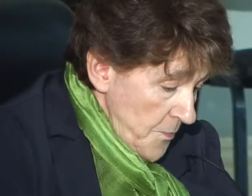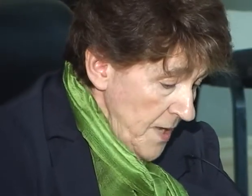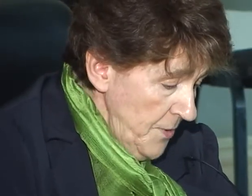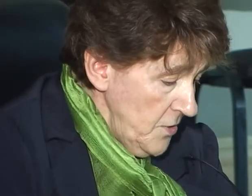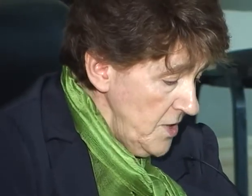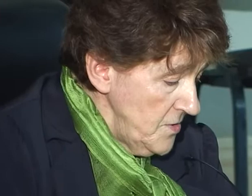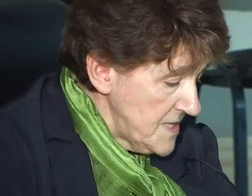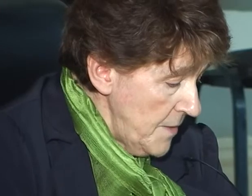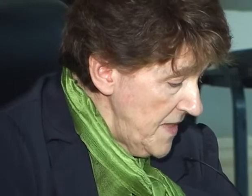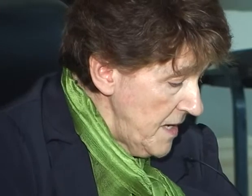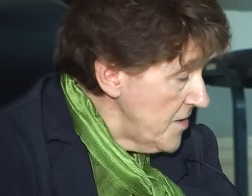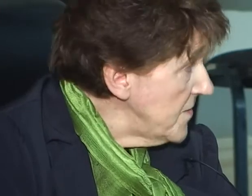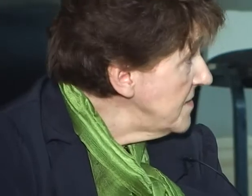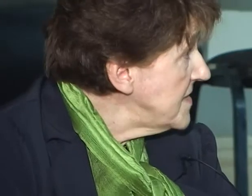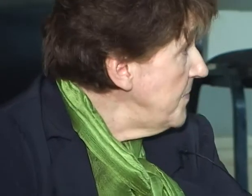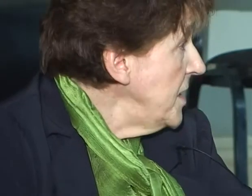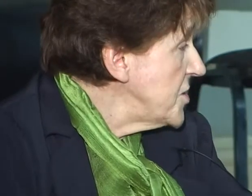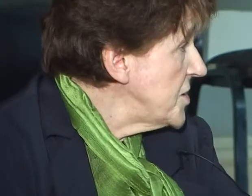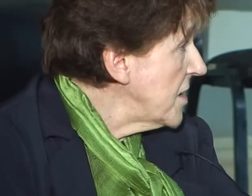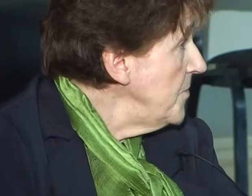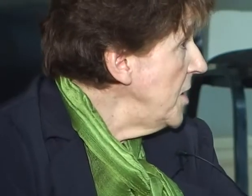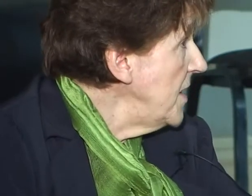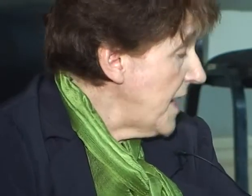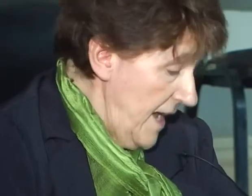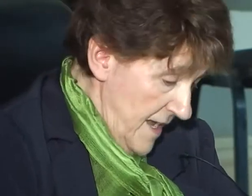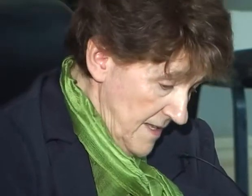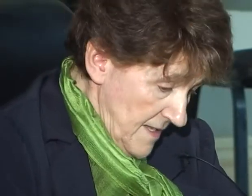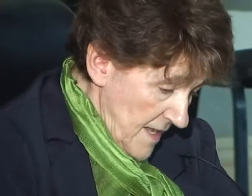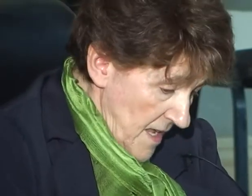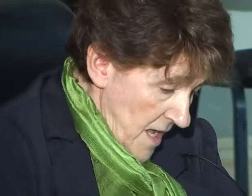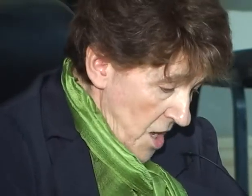people who use something other than speech to communicate,